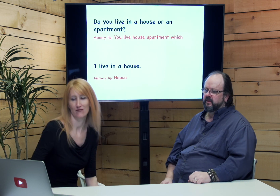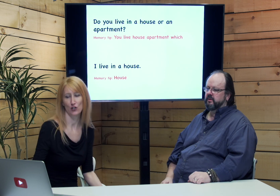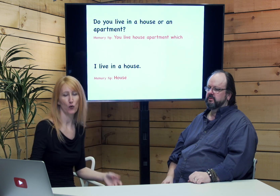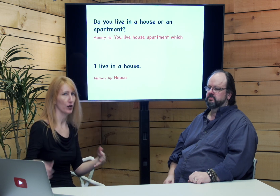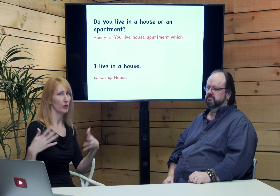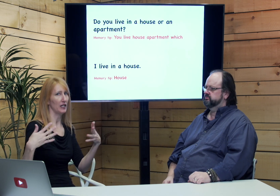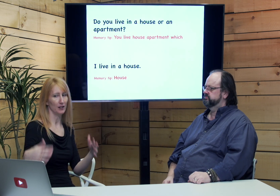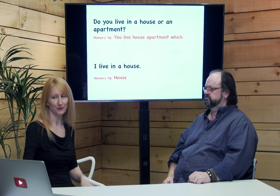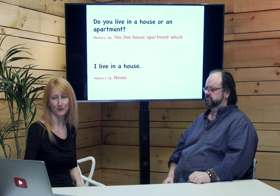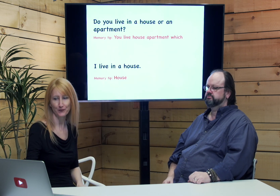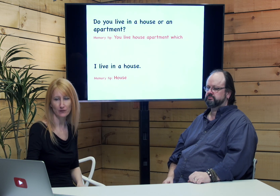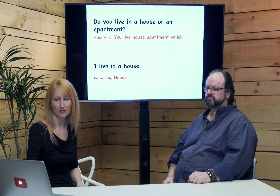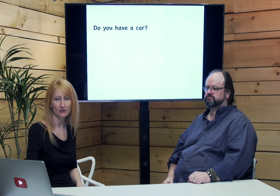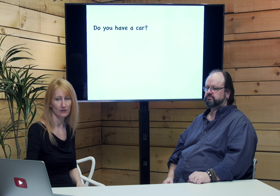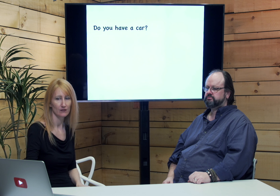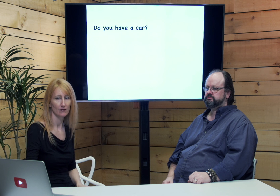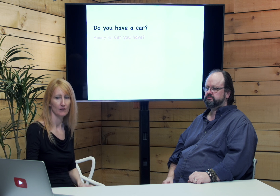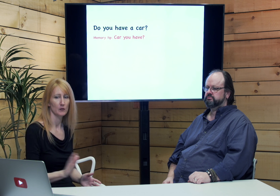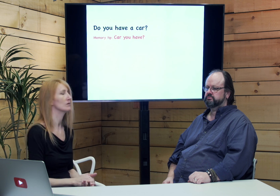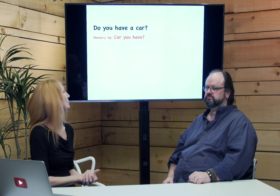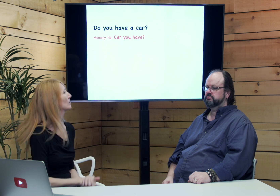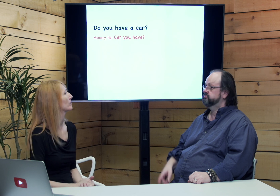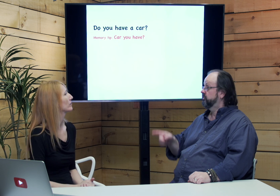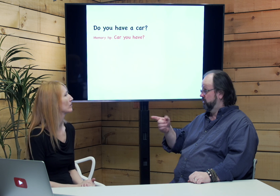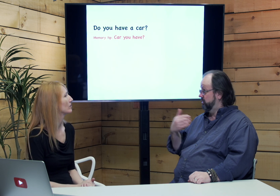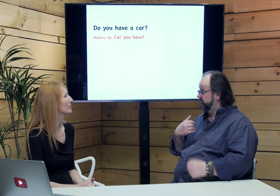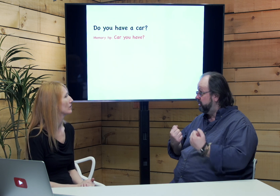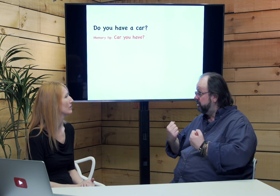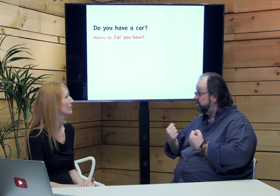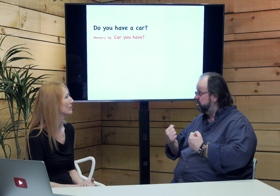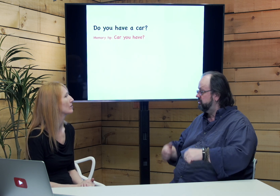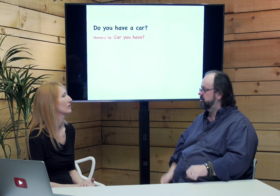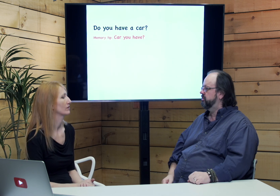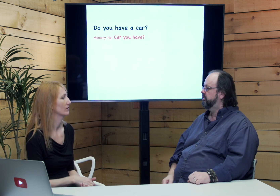No point in repeating. Do you have a car?